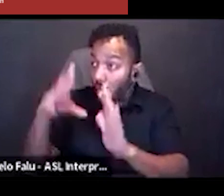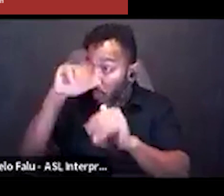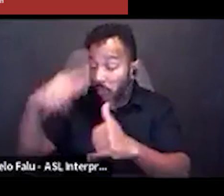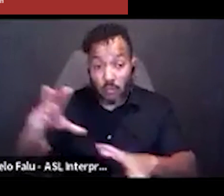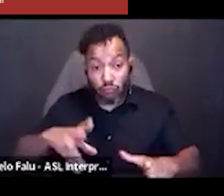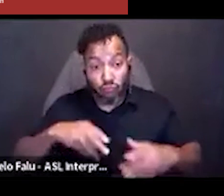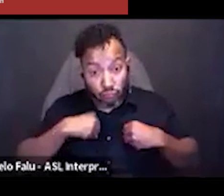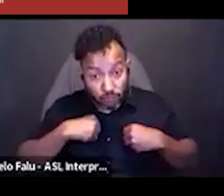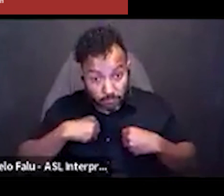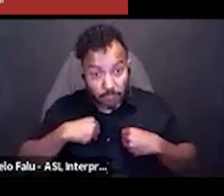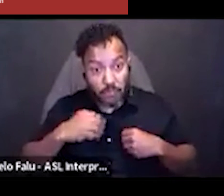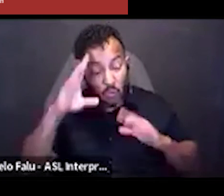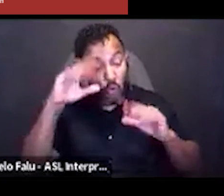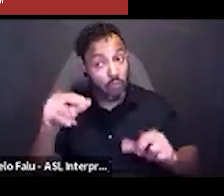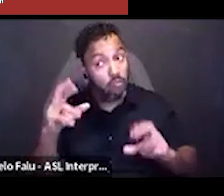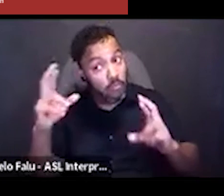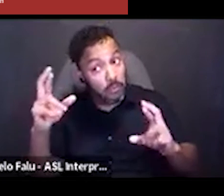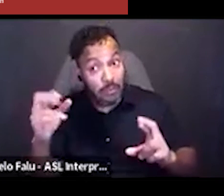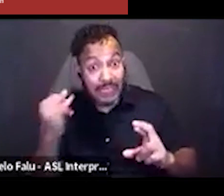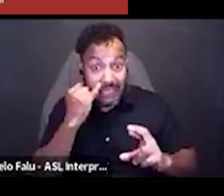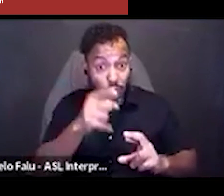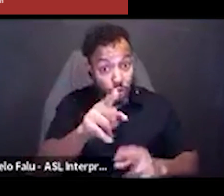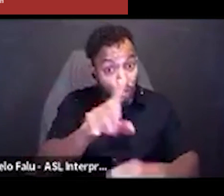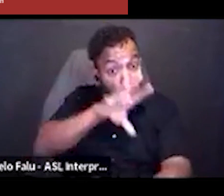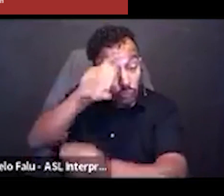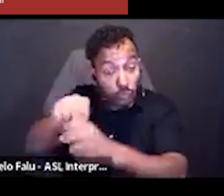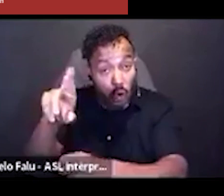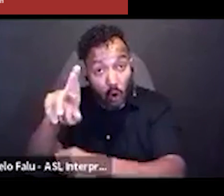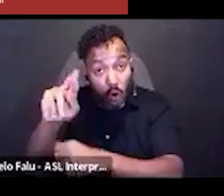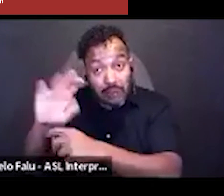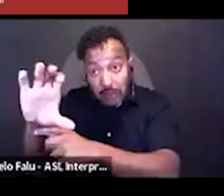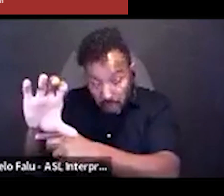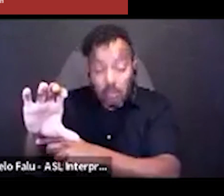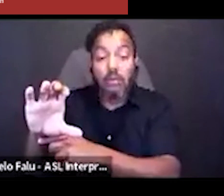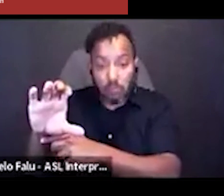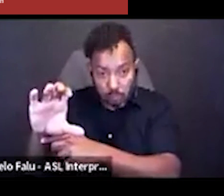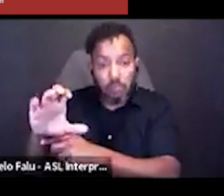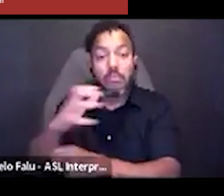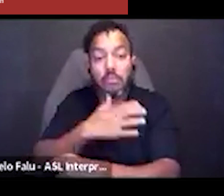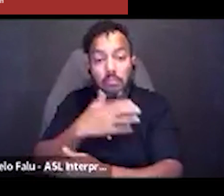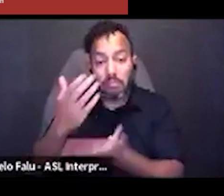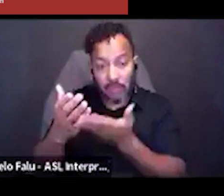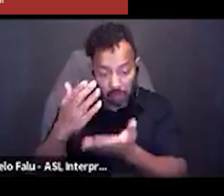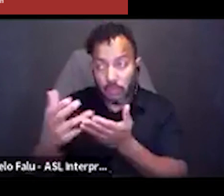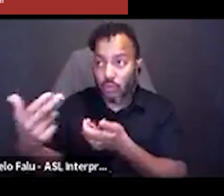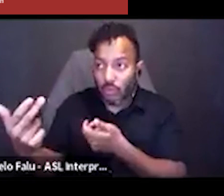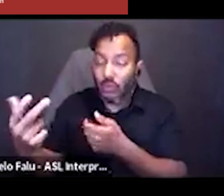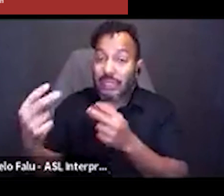And if you happen to attend the RNC as well you can see us again there if we're able to confirm.